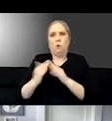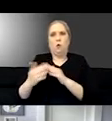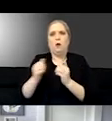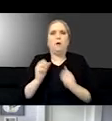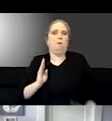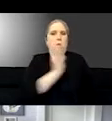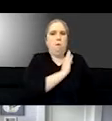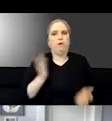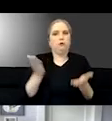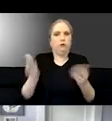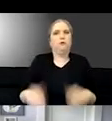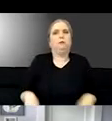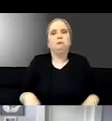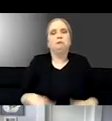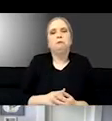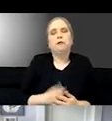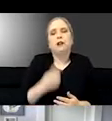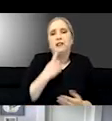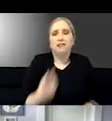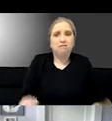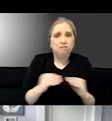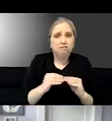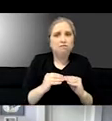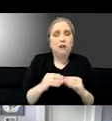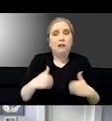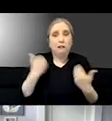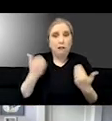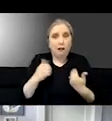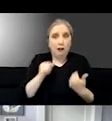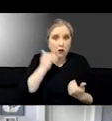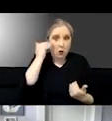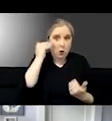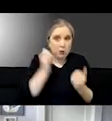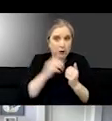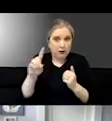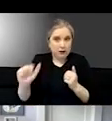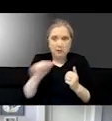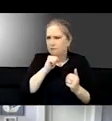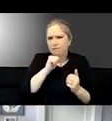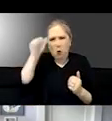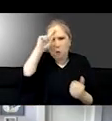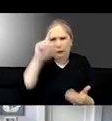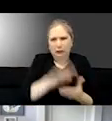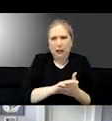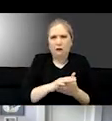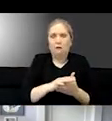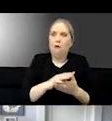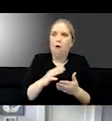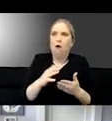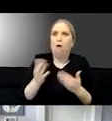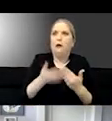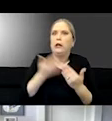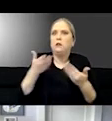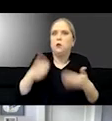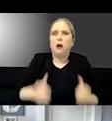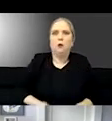Thanks for that response, Neil.